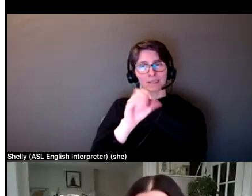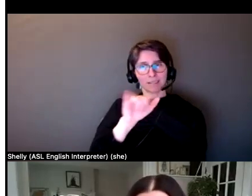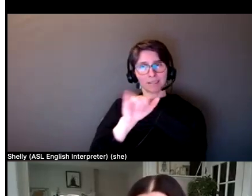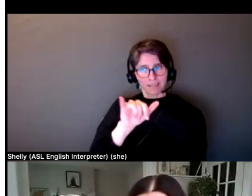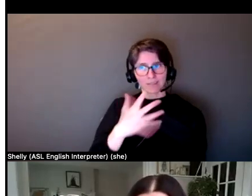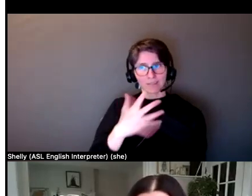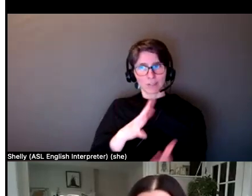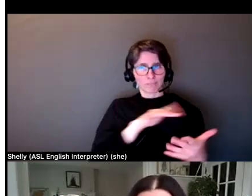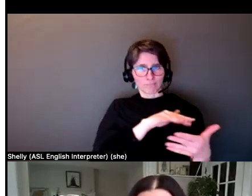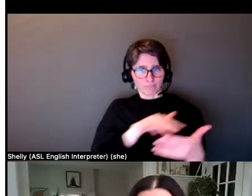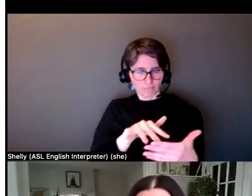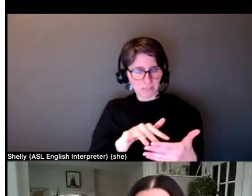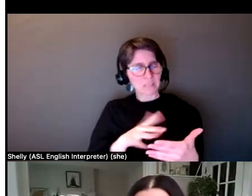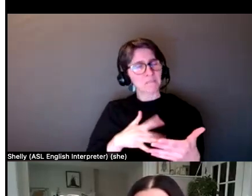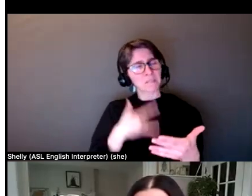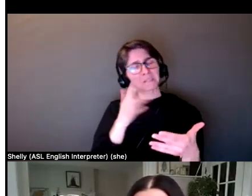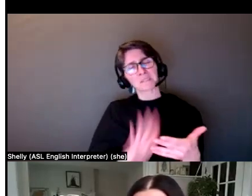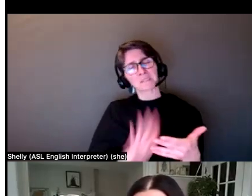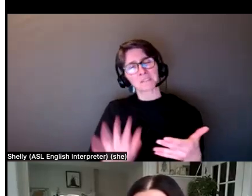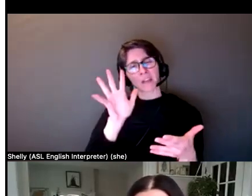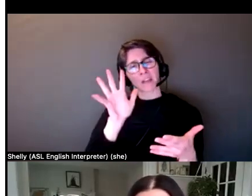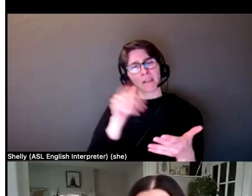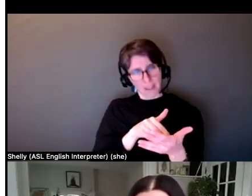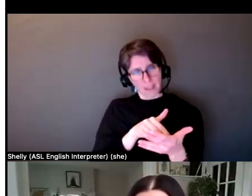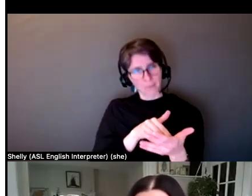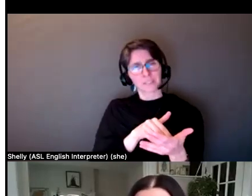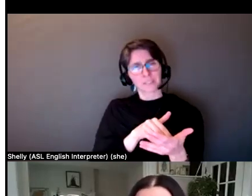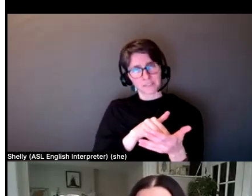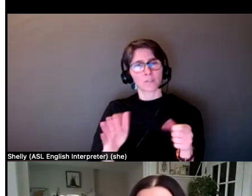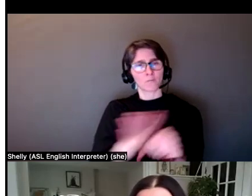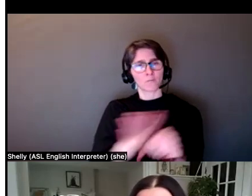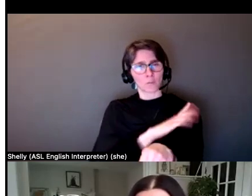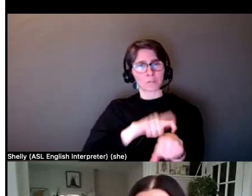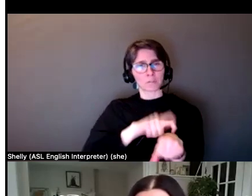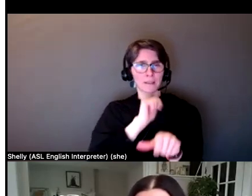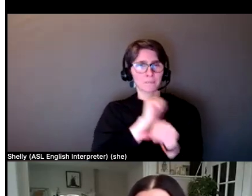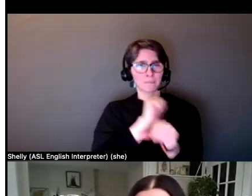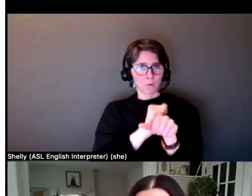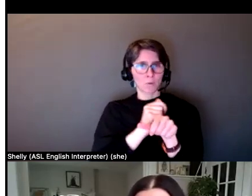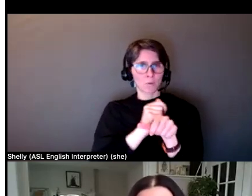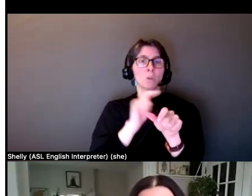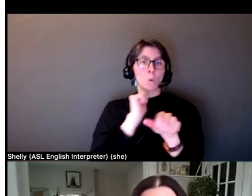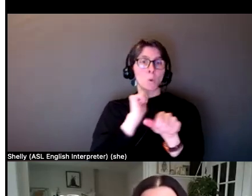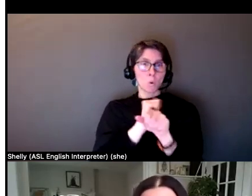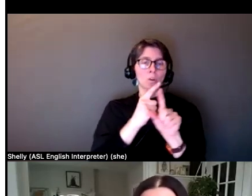5,000 full-time equivalent employees directly employed by publishers in Canada, with the